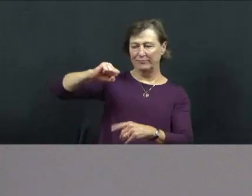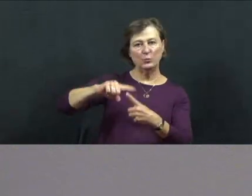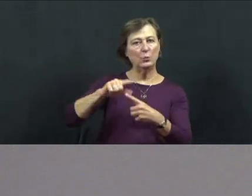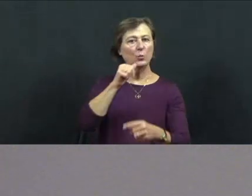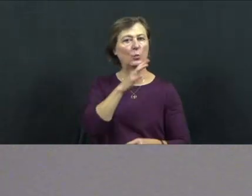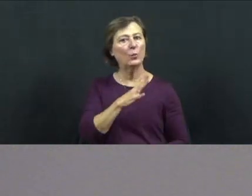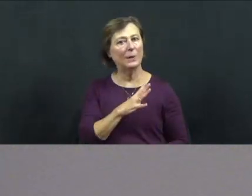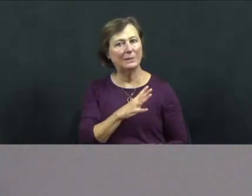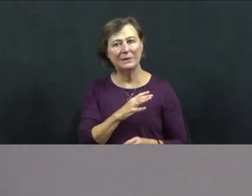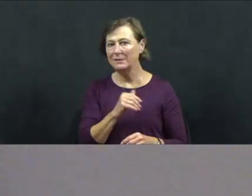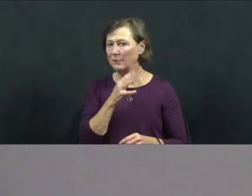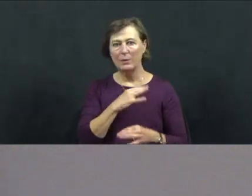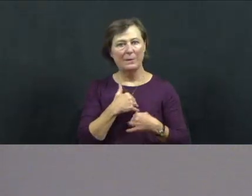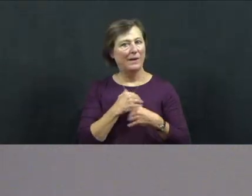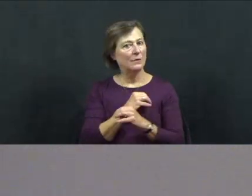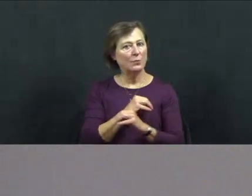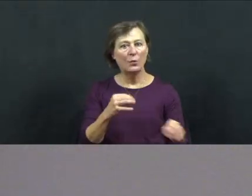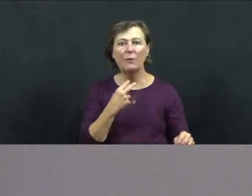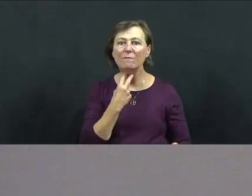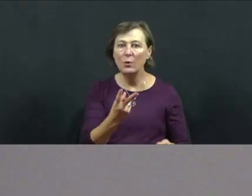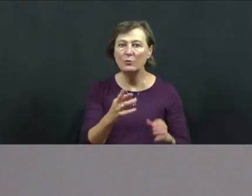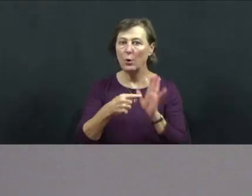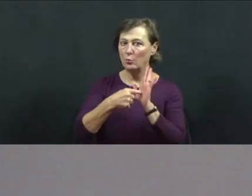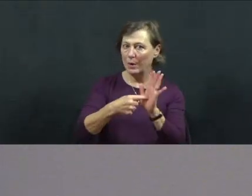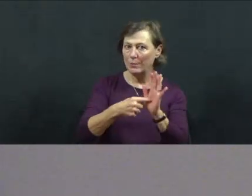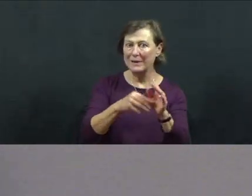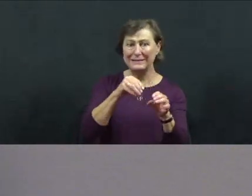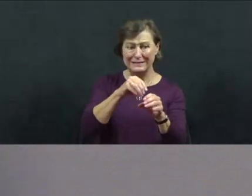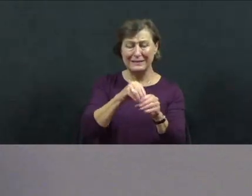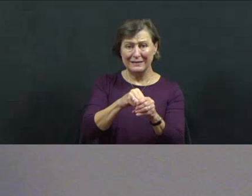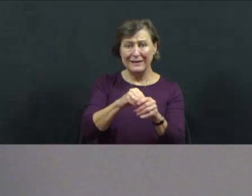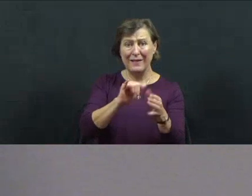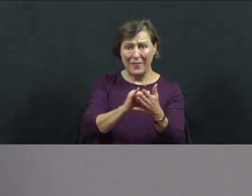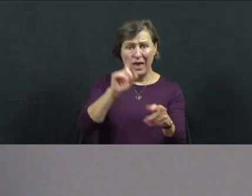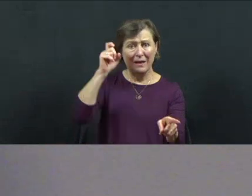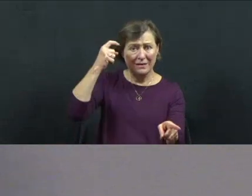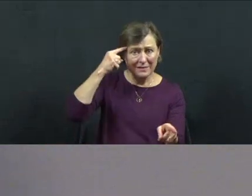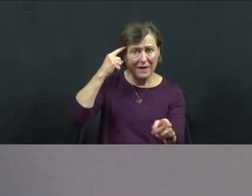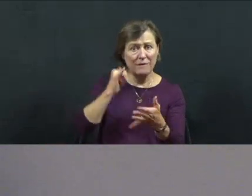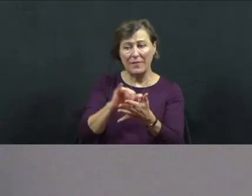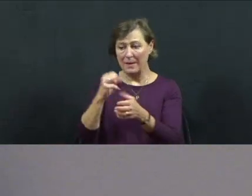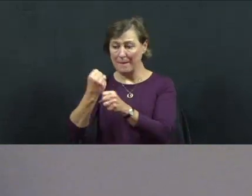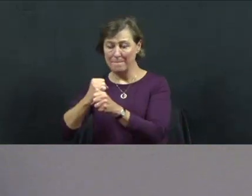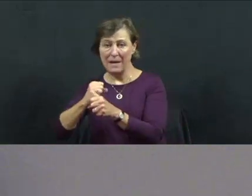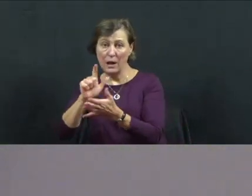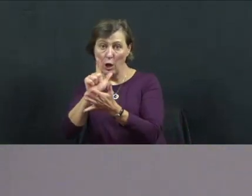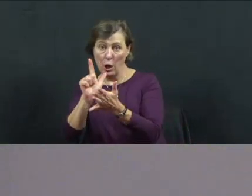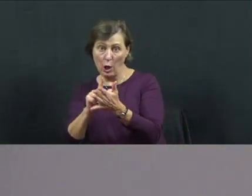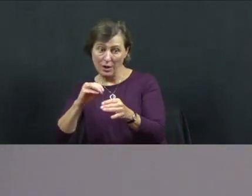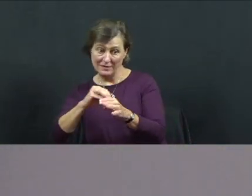representation in the very government that made the laws affecting them.